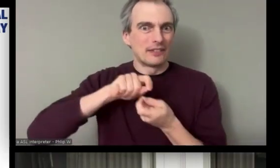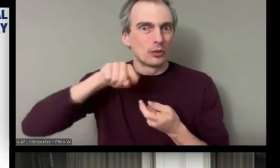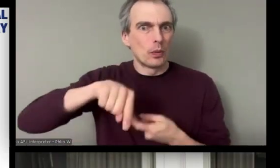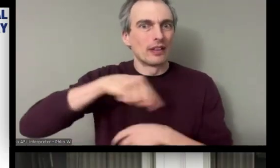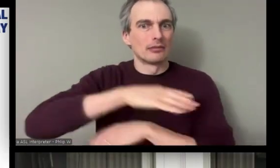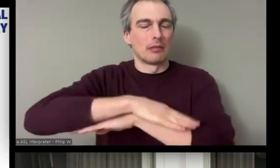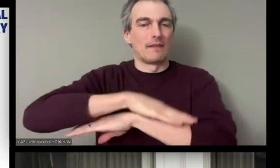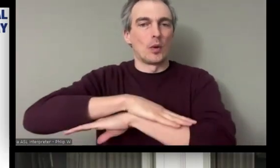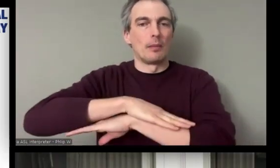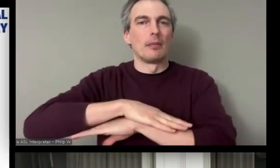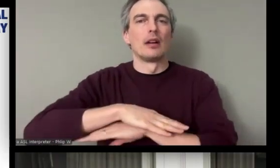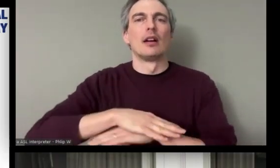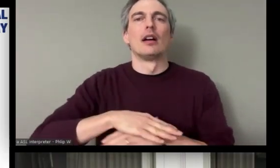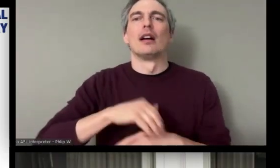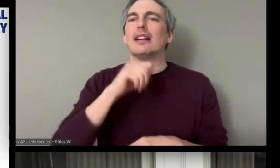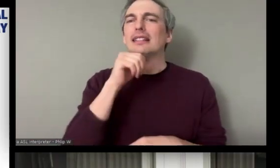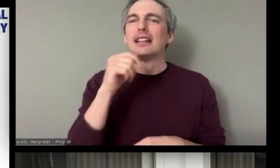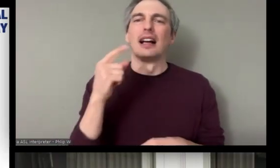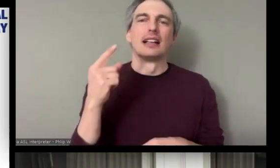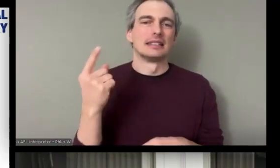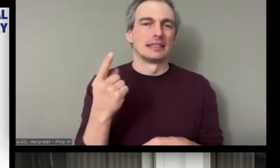about for mobile devices. And web devices.